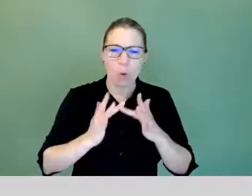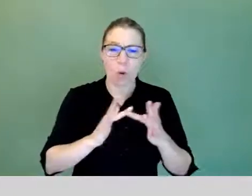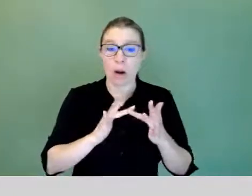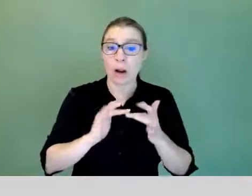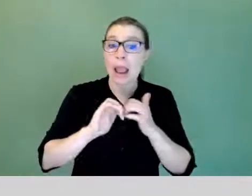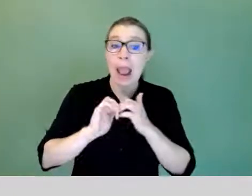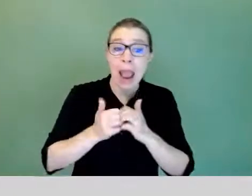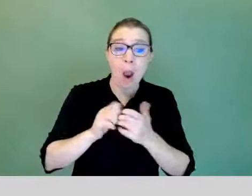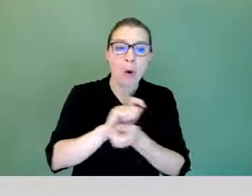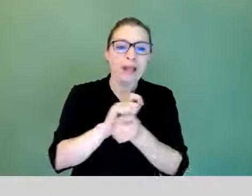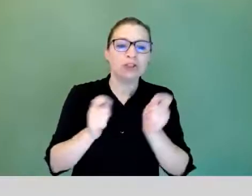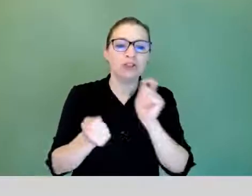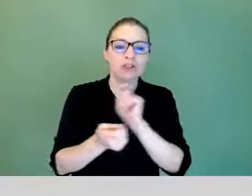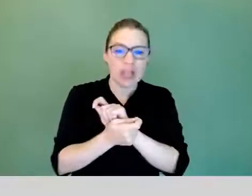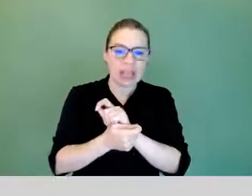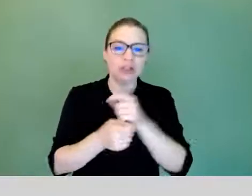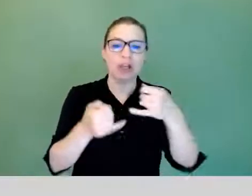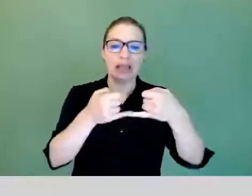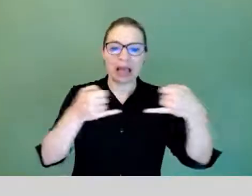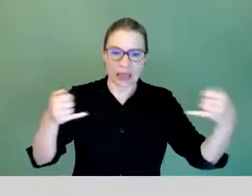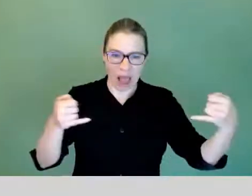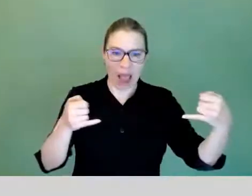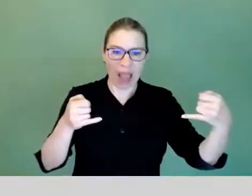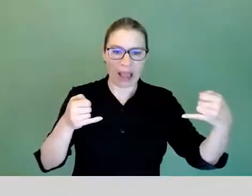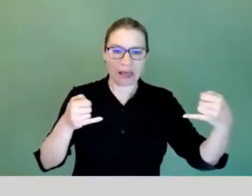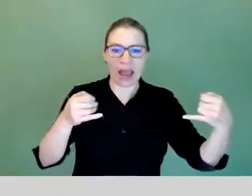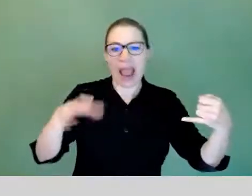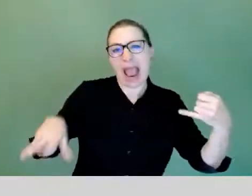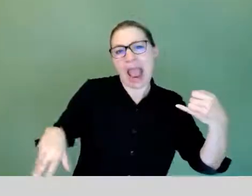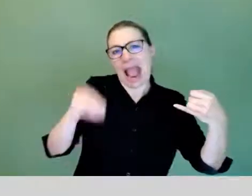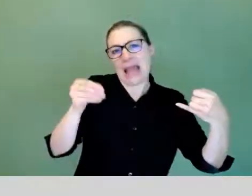the ip address/private.